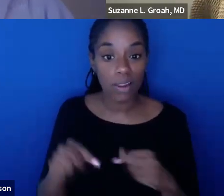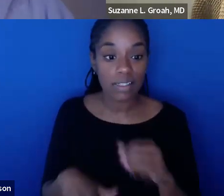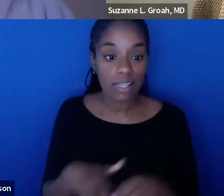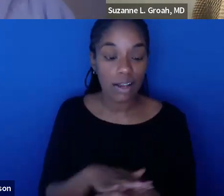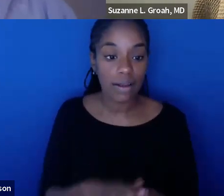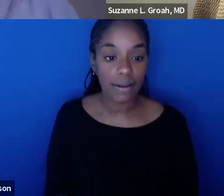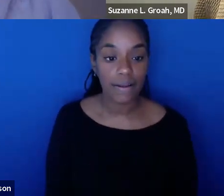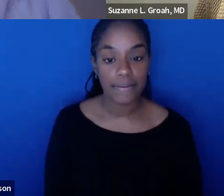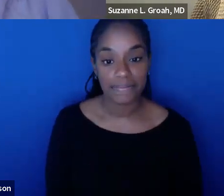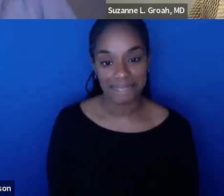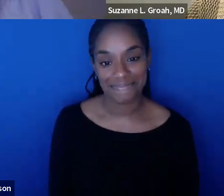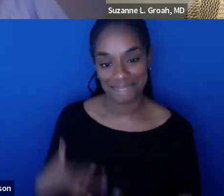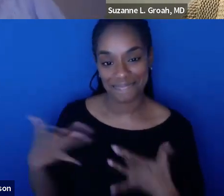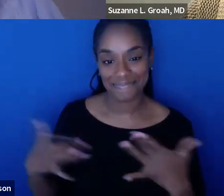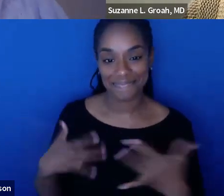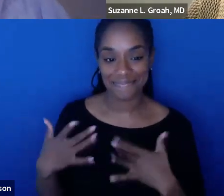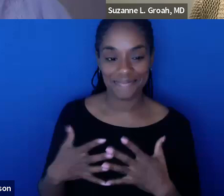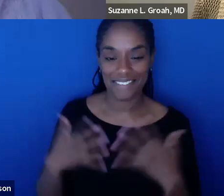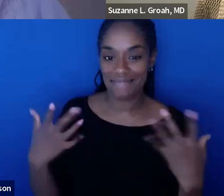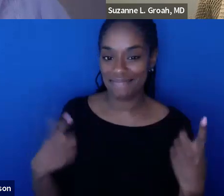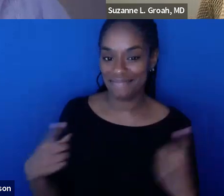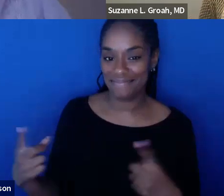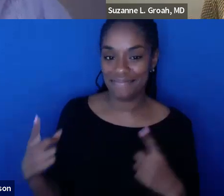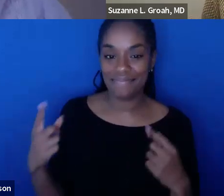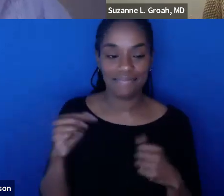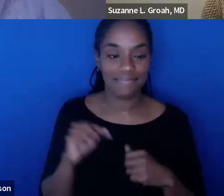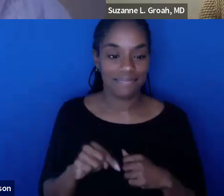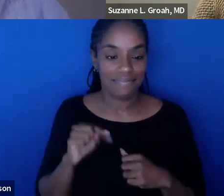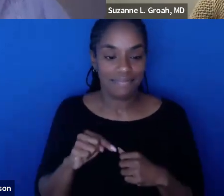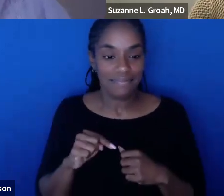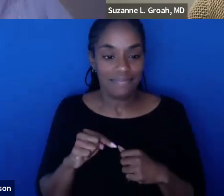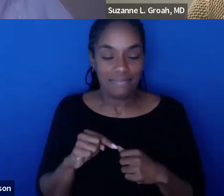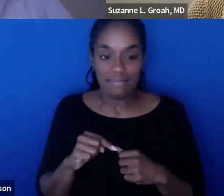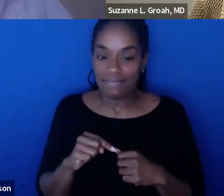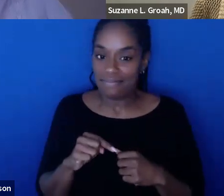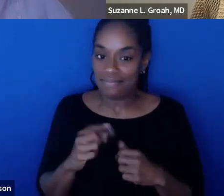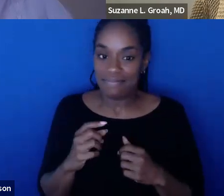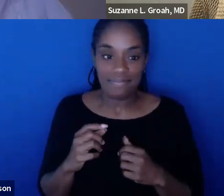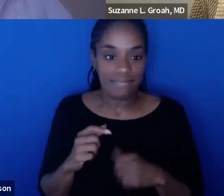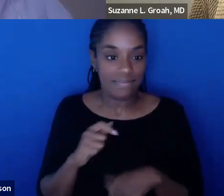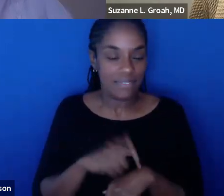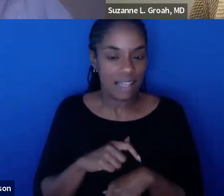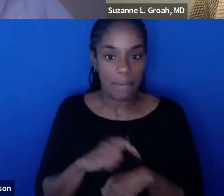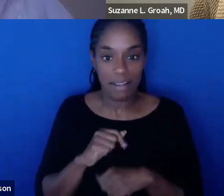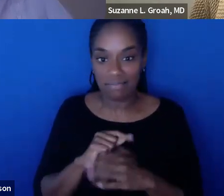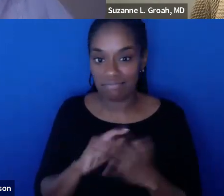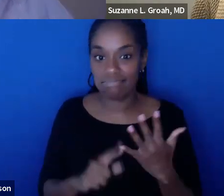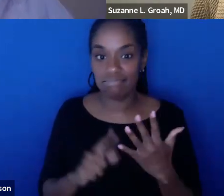That's really exciting. There's lots of things going on. So this is really a time, just in all areas of, if it's spinal cord